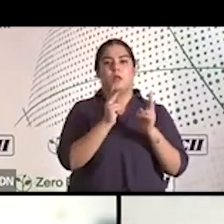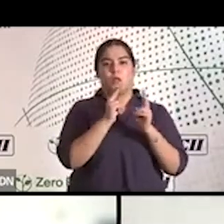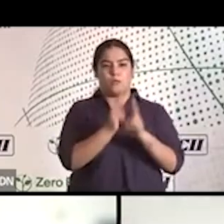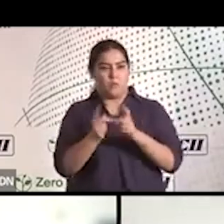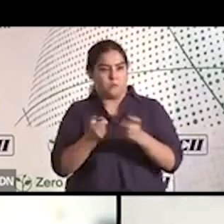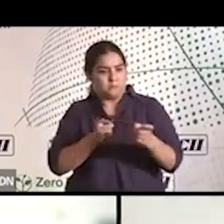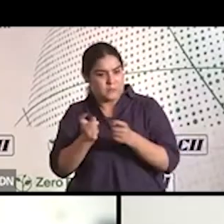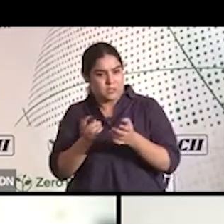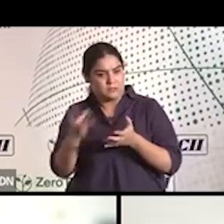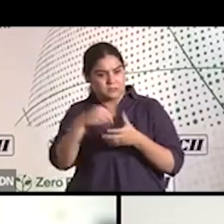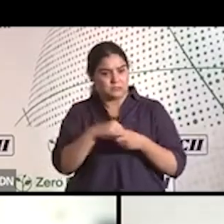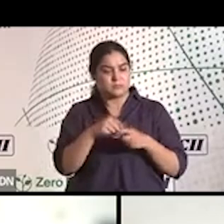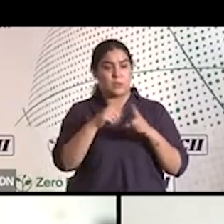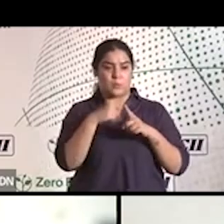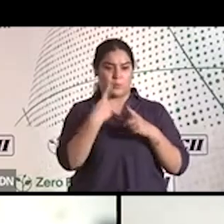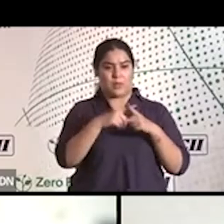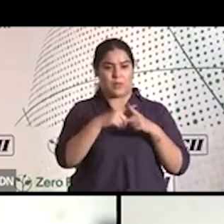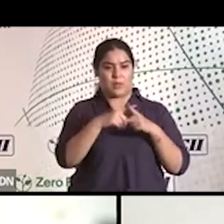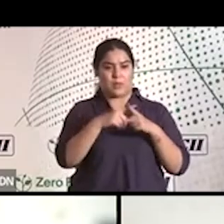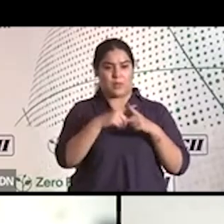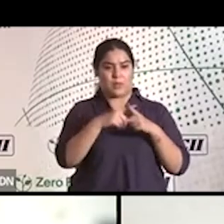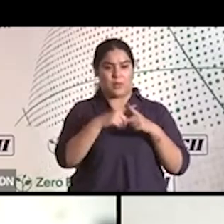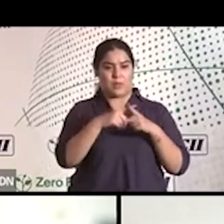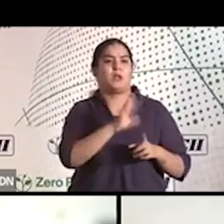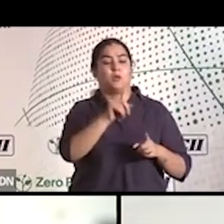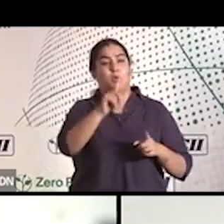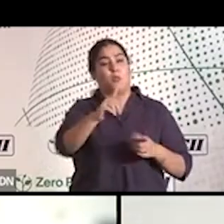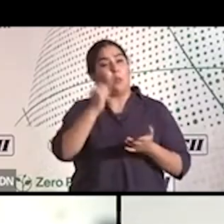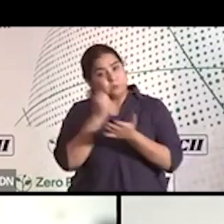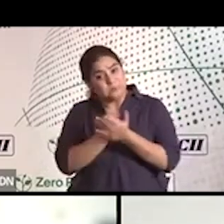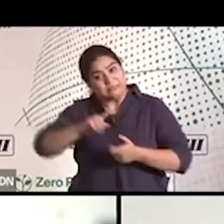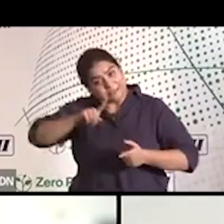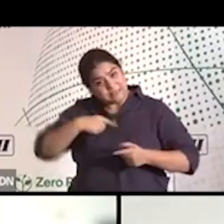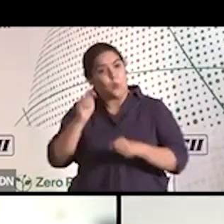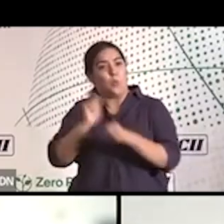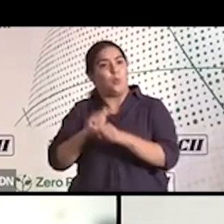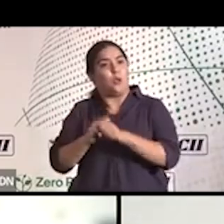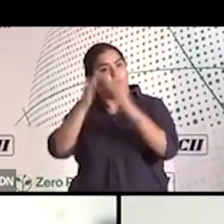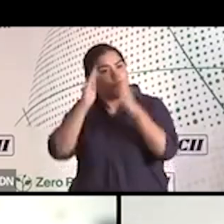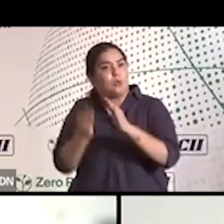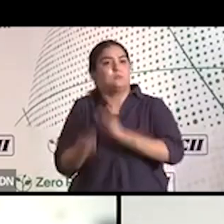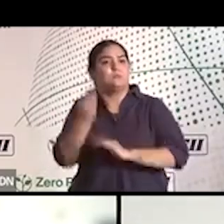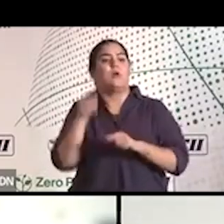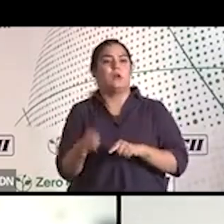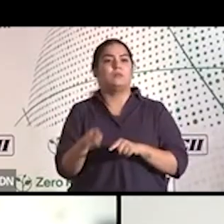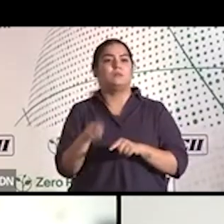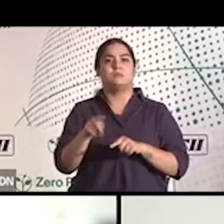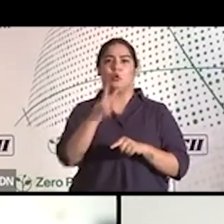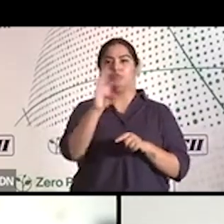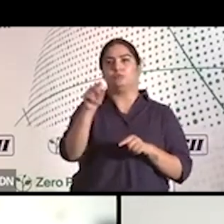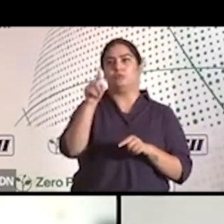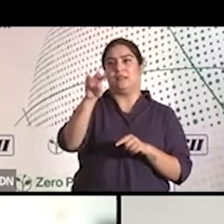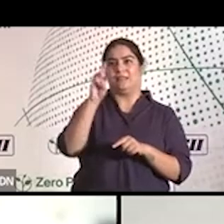to get converted to action? We started talking about it and in 2013